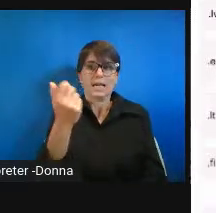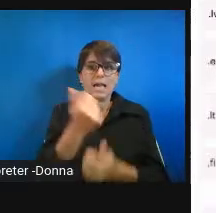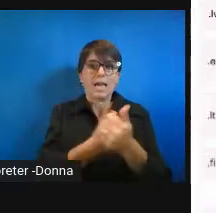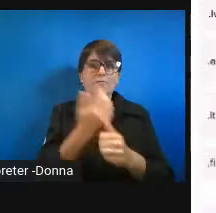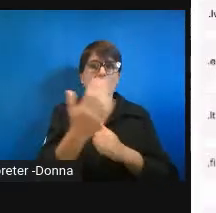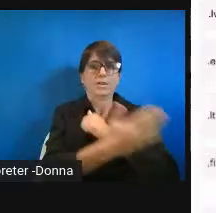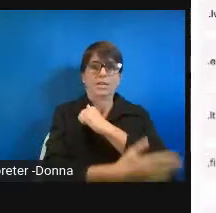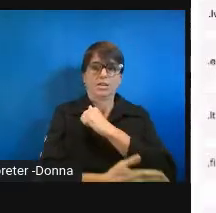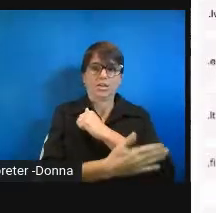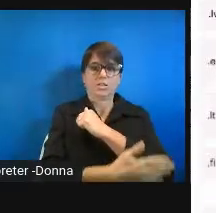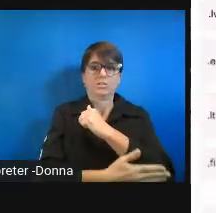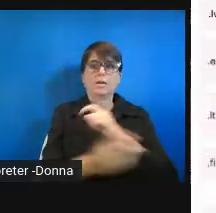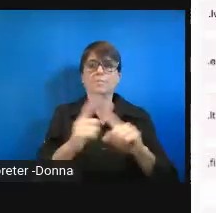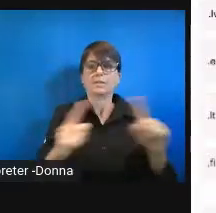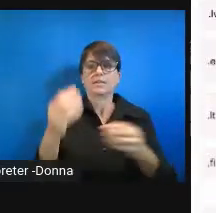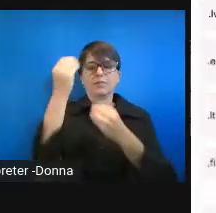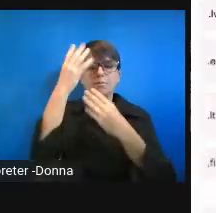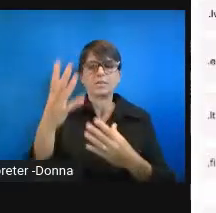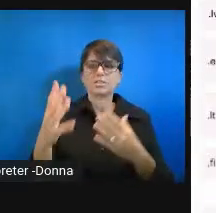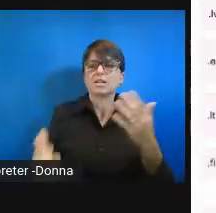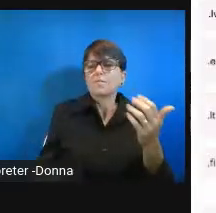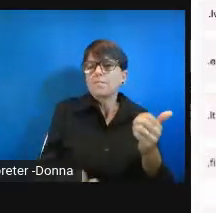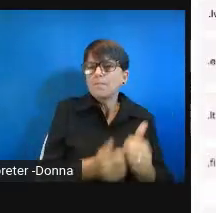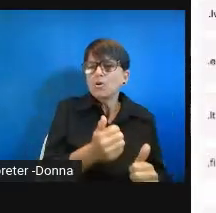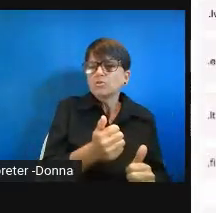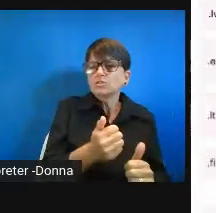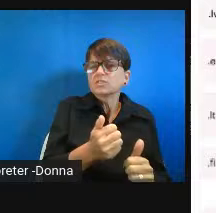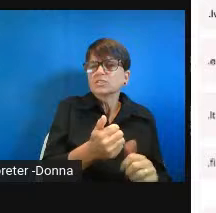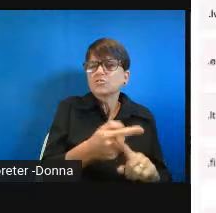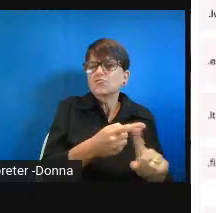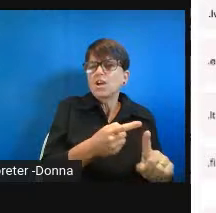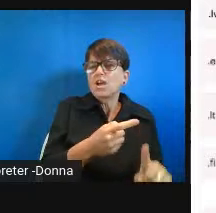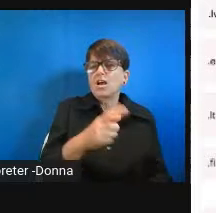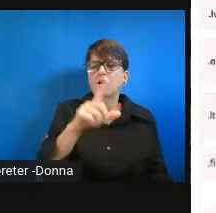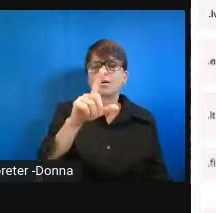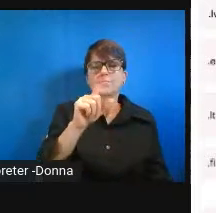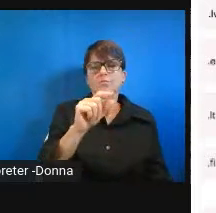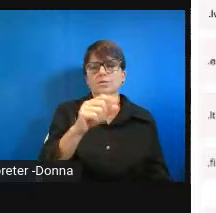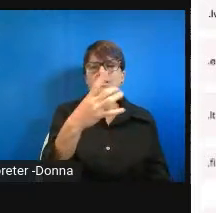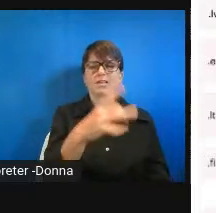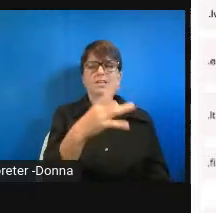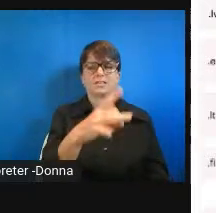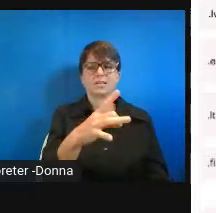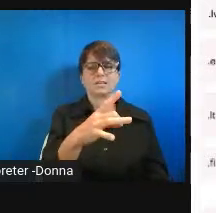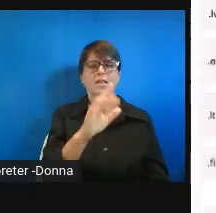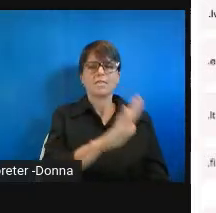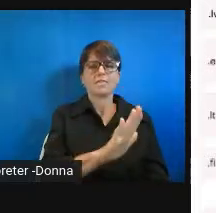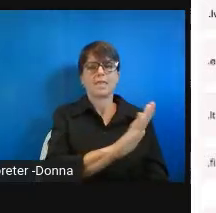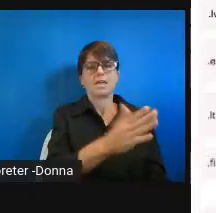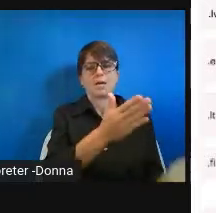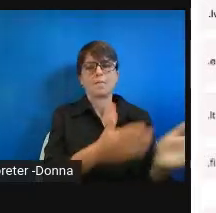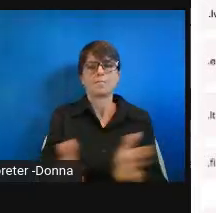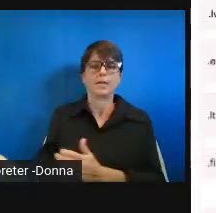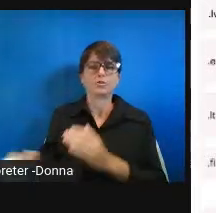Here, you can see an example of Nordic insurance company which is a private company that operates